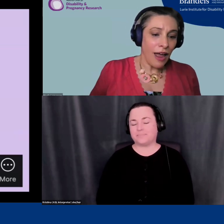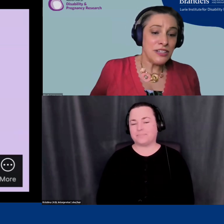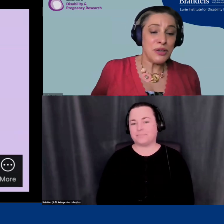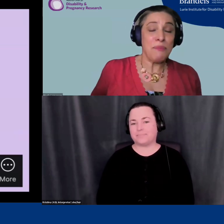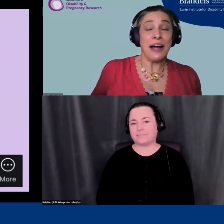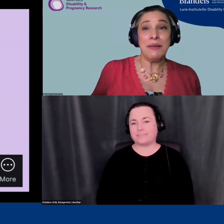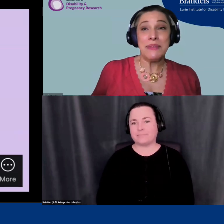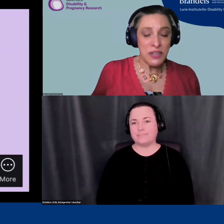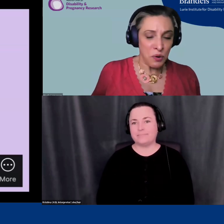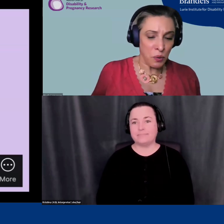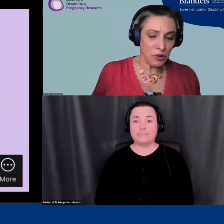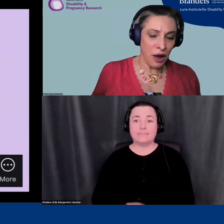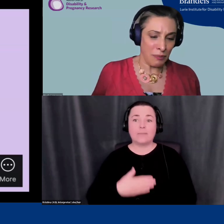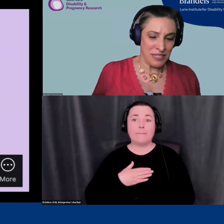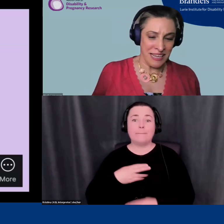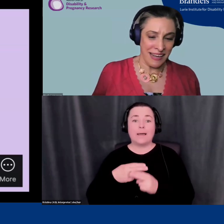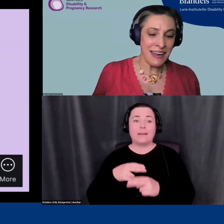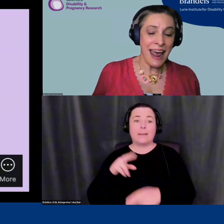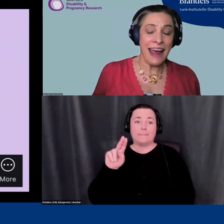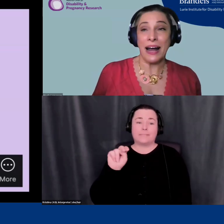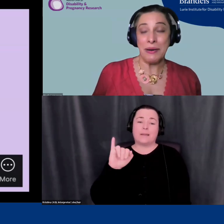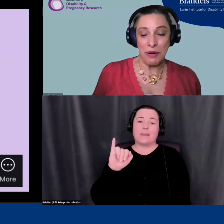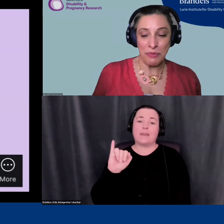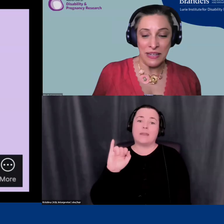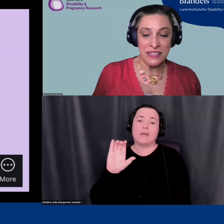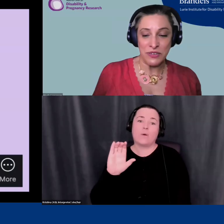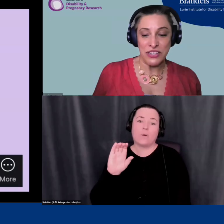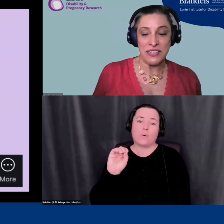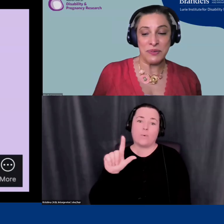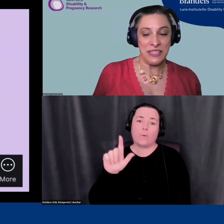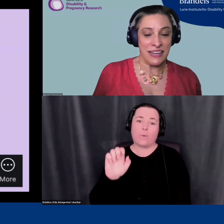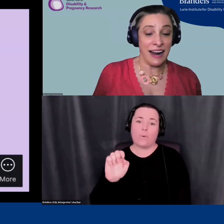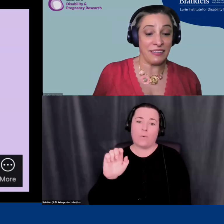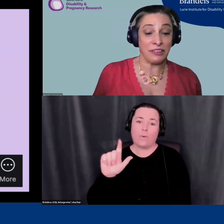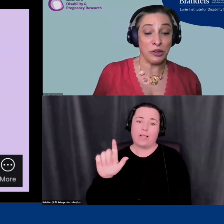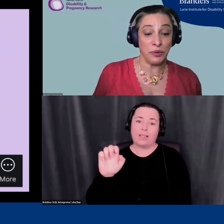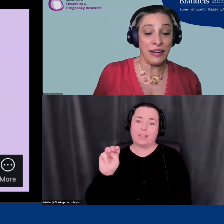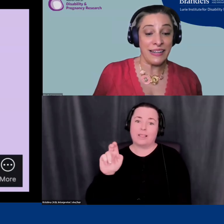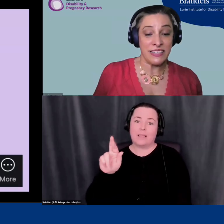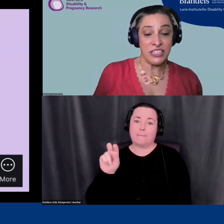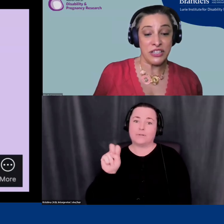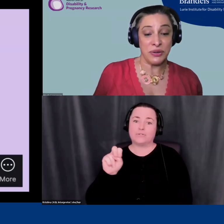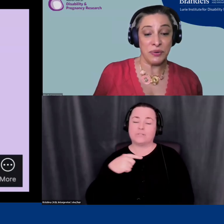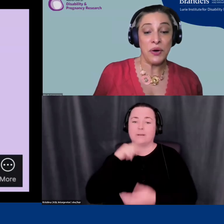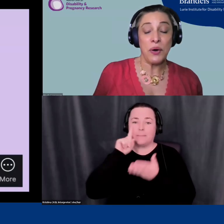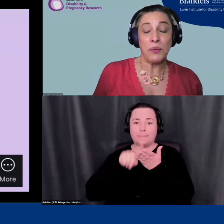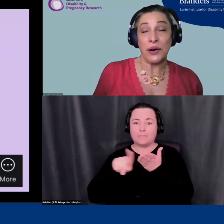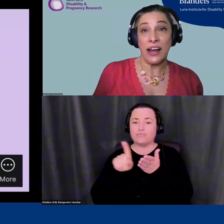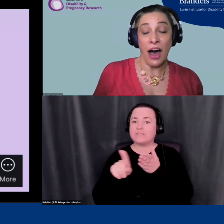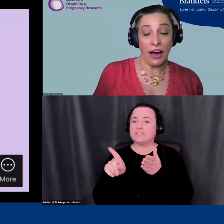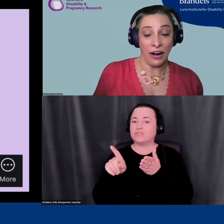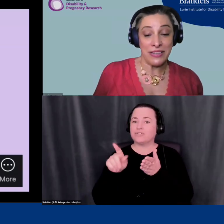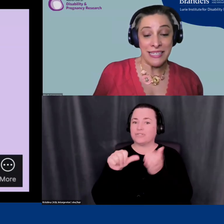So my name is Nicole Lomerson and I am a research associate at the Lurie Institute working on our